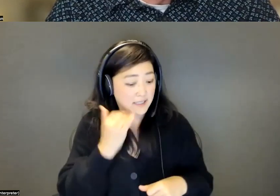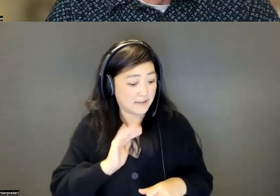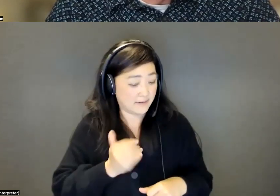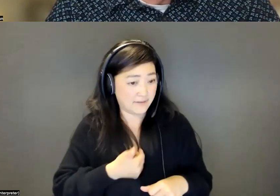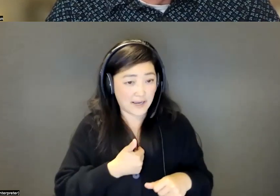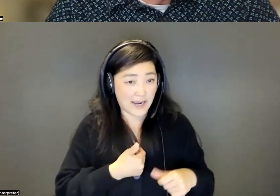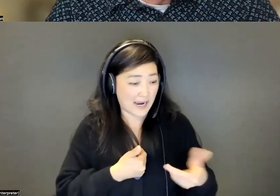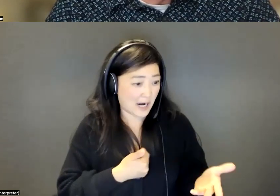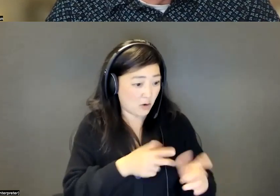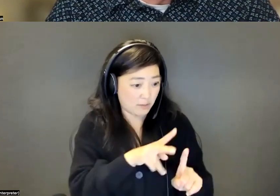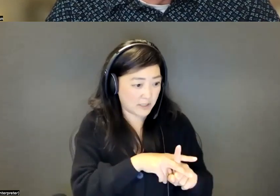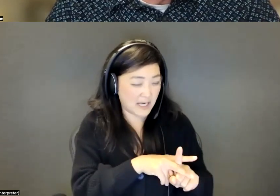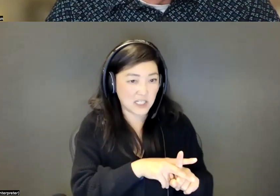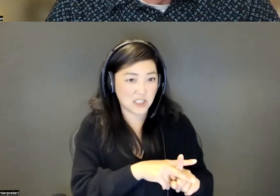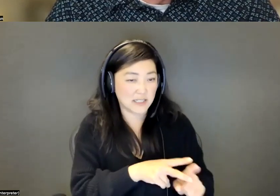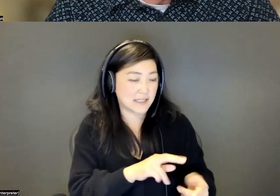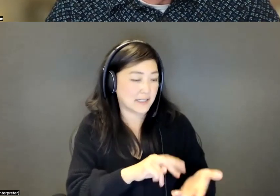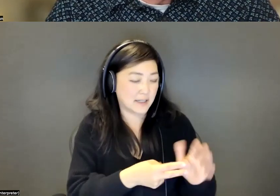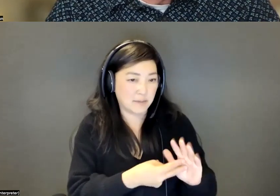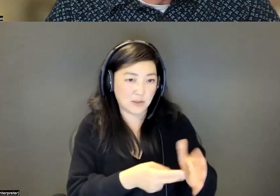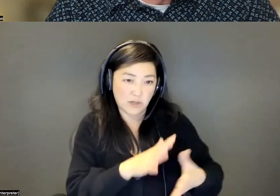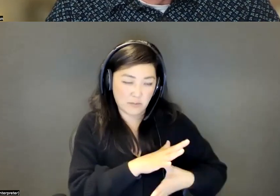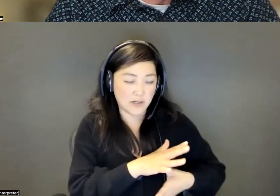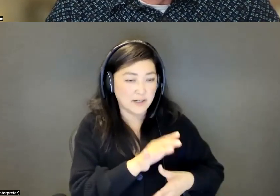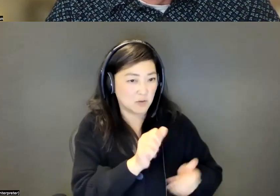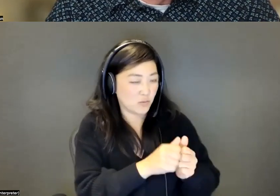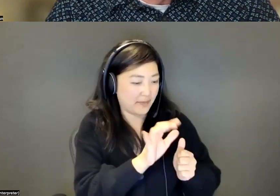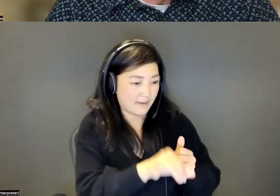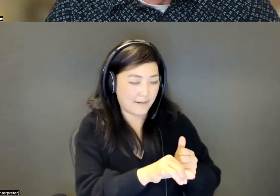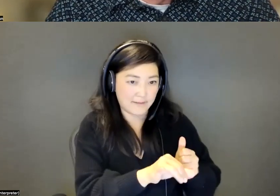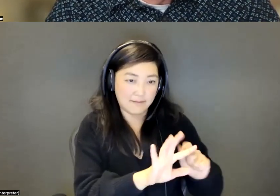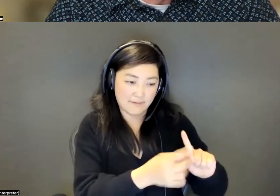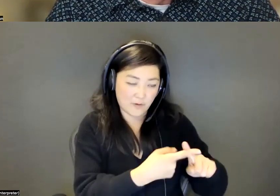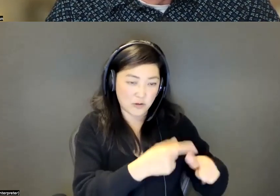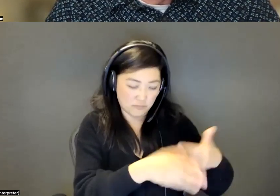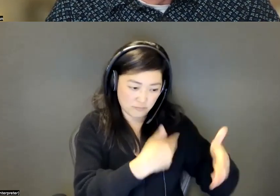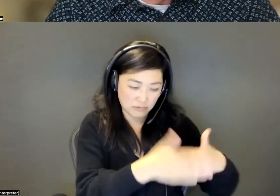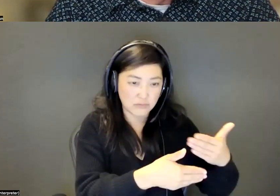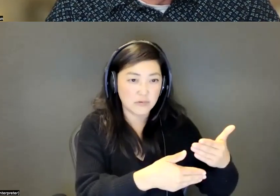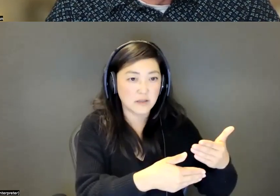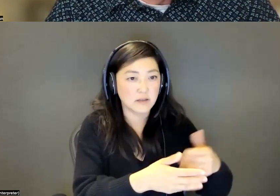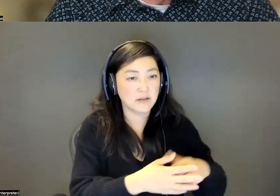to do it. So, we just prioritise on that basis. We are not very... Well, I was gonna say we're